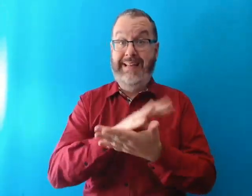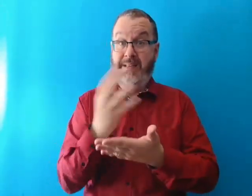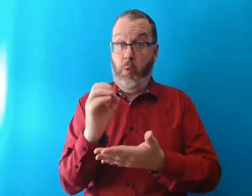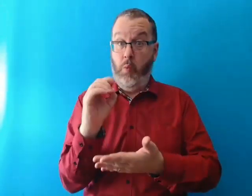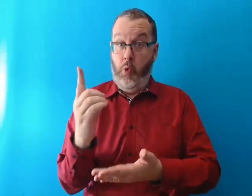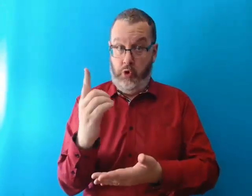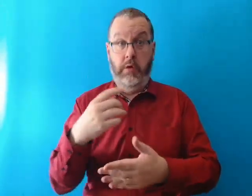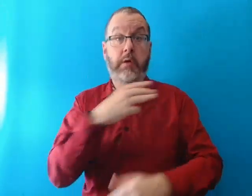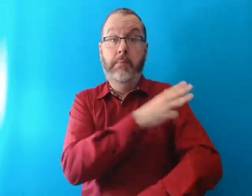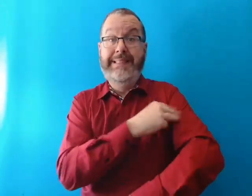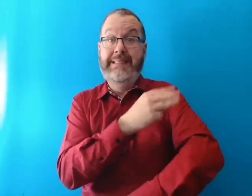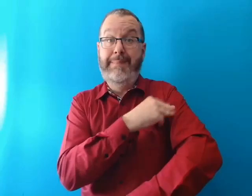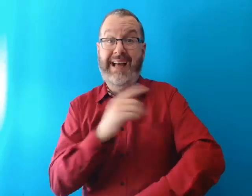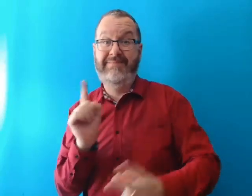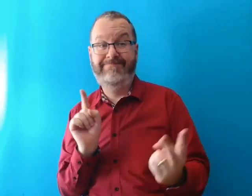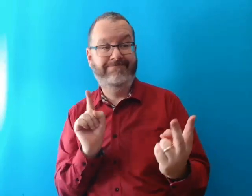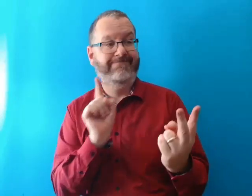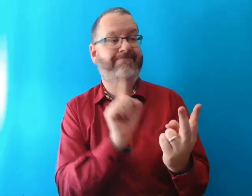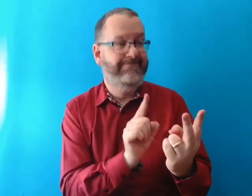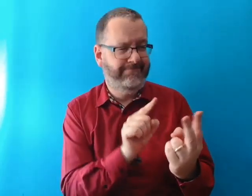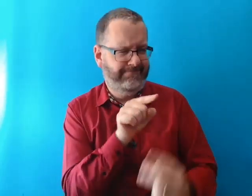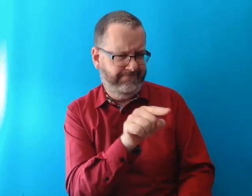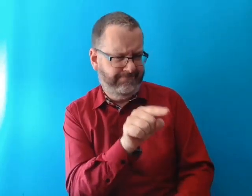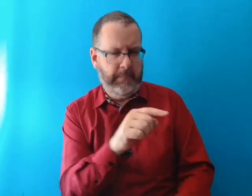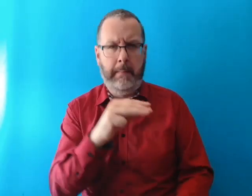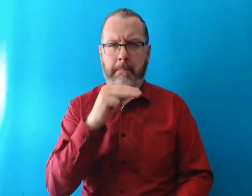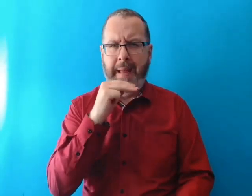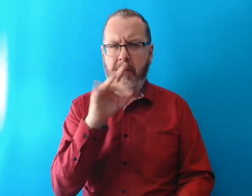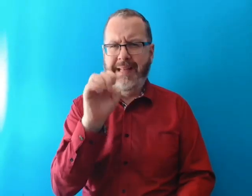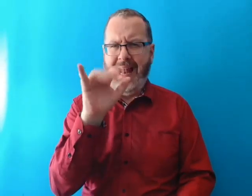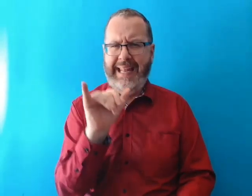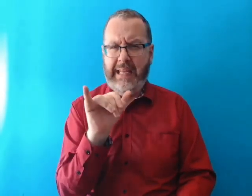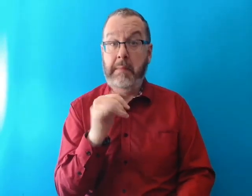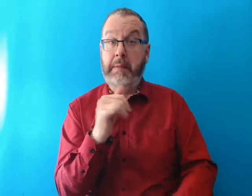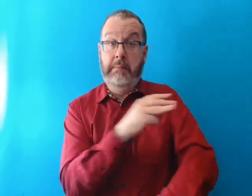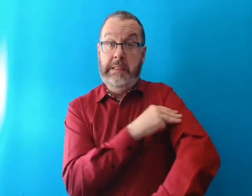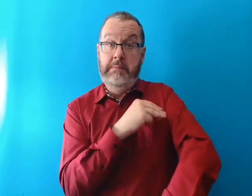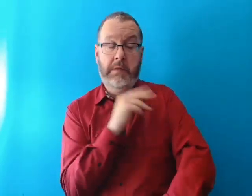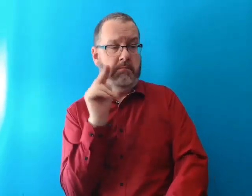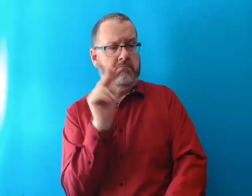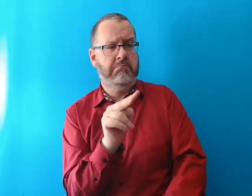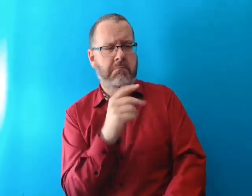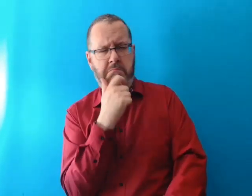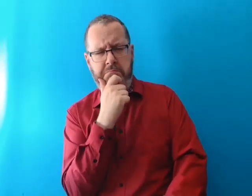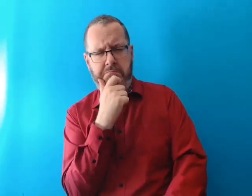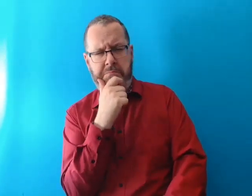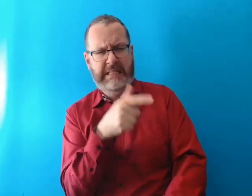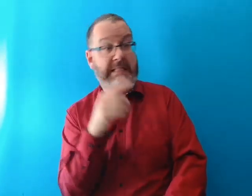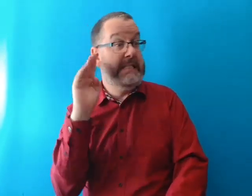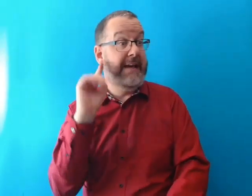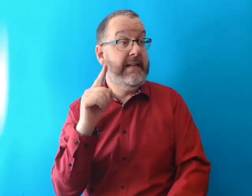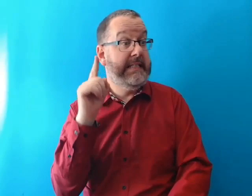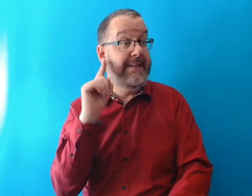In this case, the policeman, when presented in 1901 with Mike Kelly,